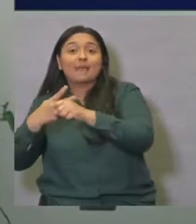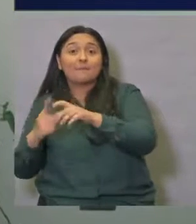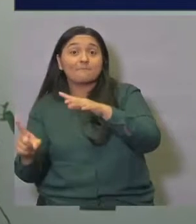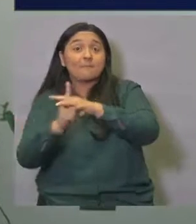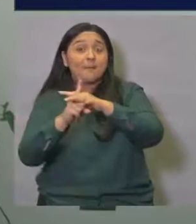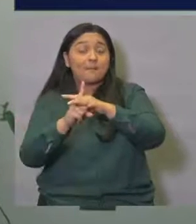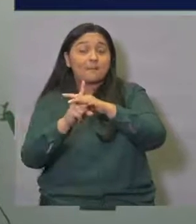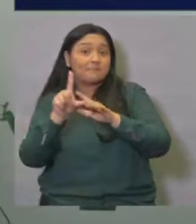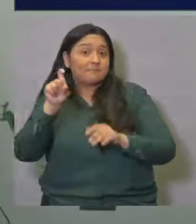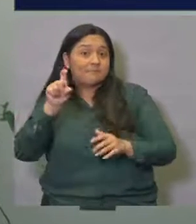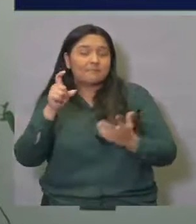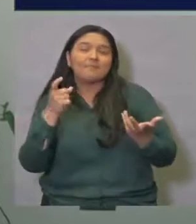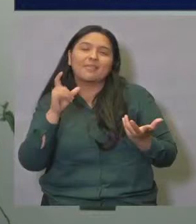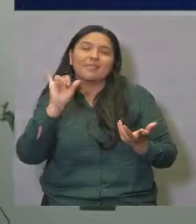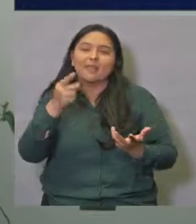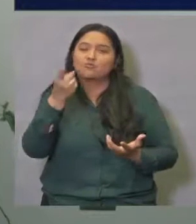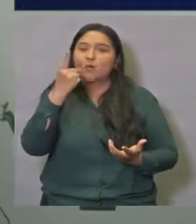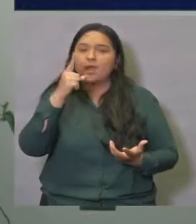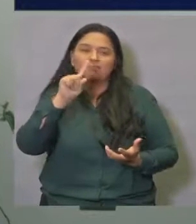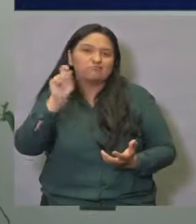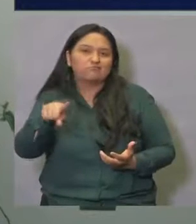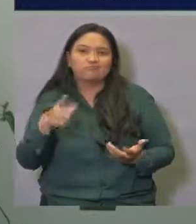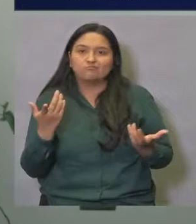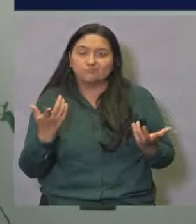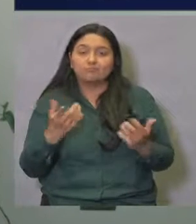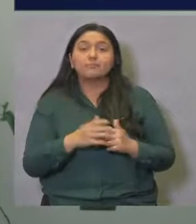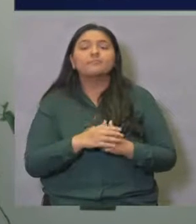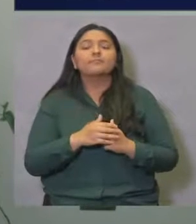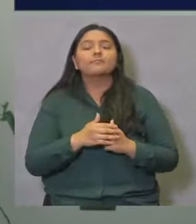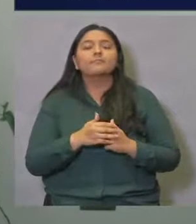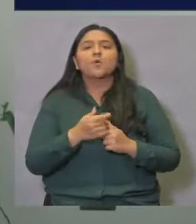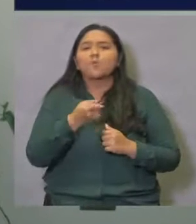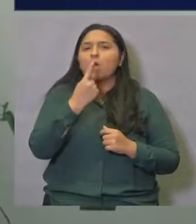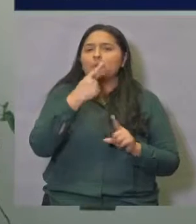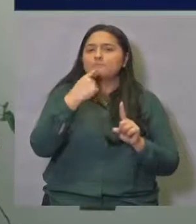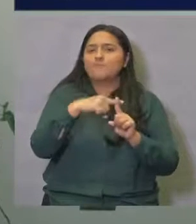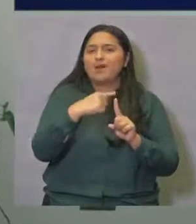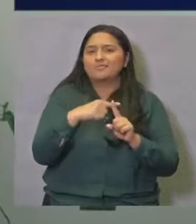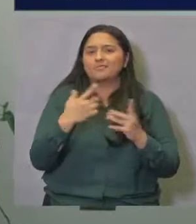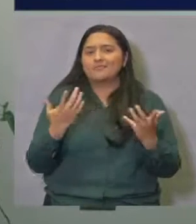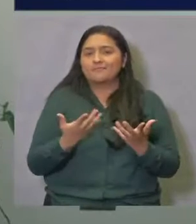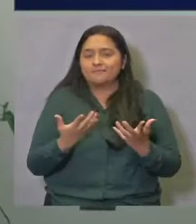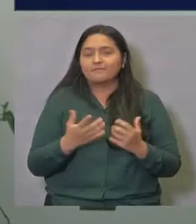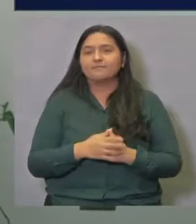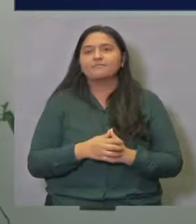ANY TRANSMISSION?